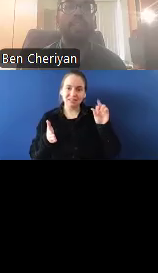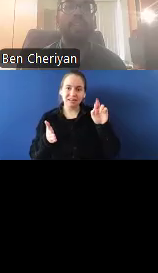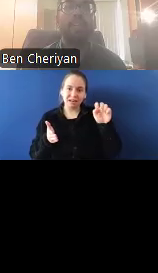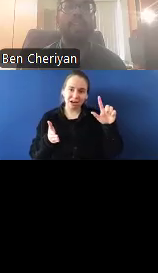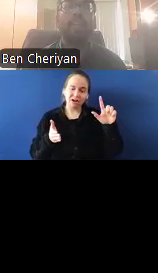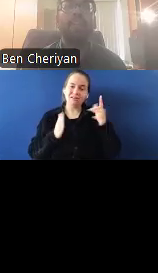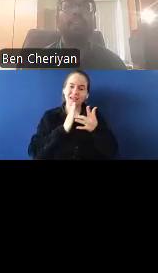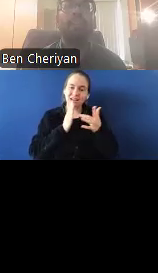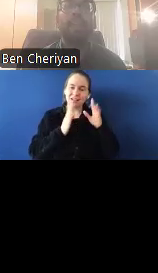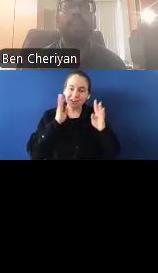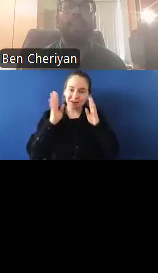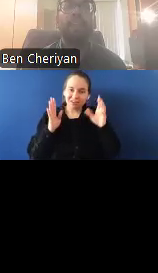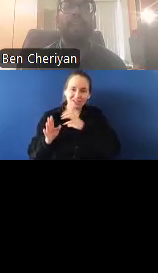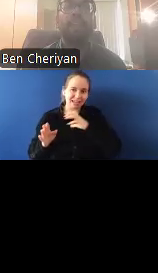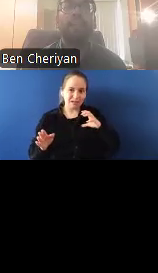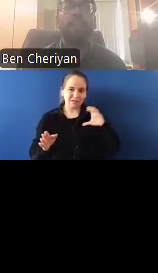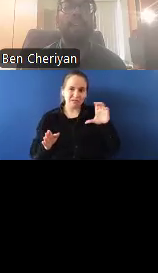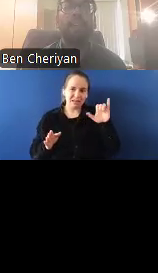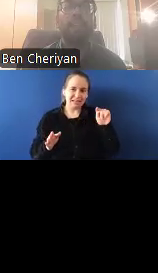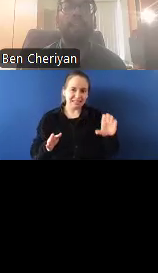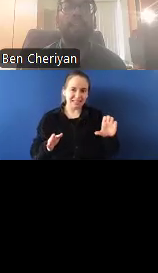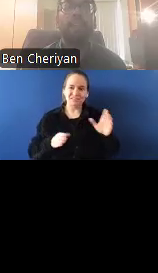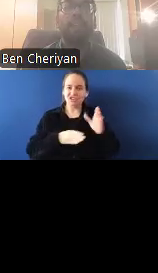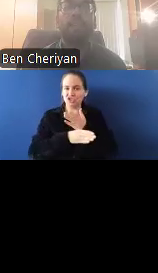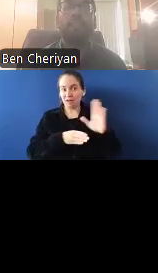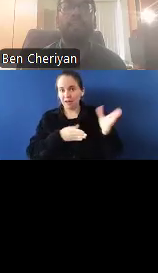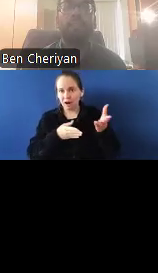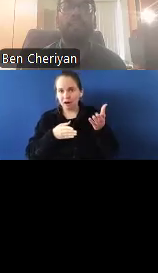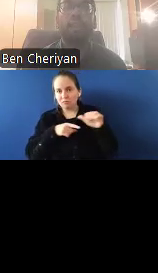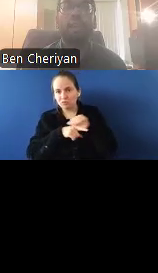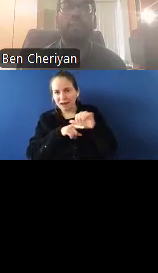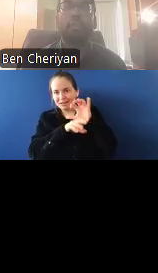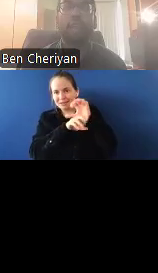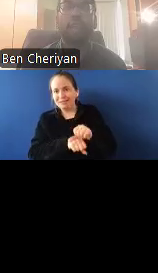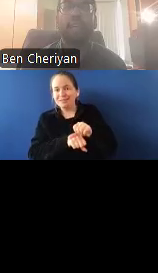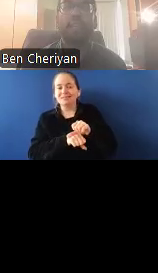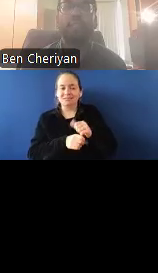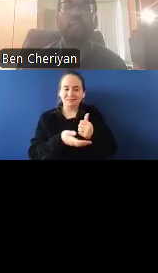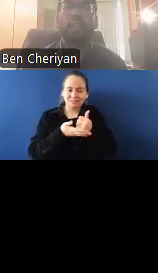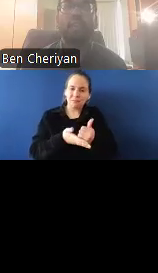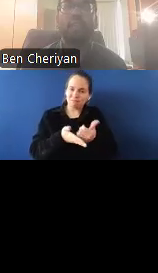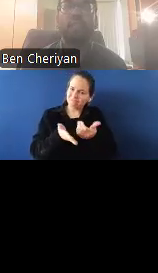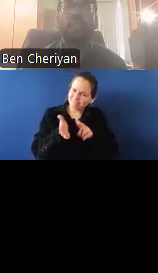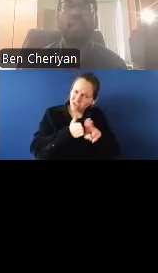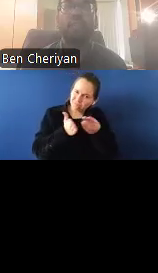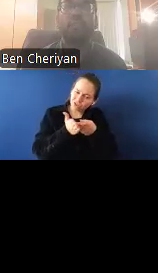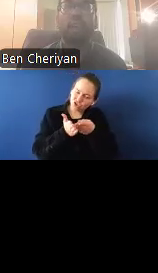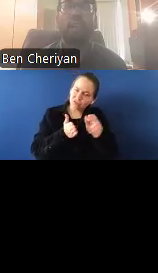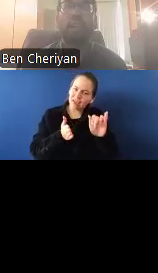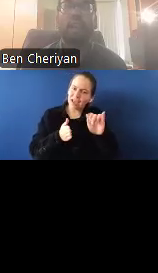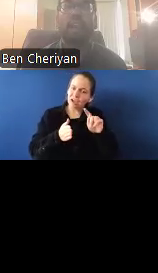sharing their innovative practices that are being done to ensure AI tools are accessible broadly,